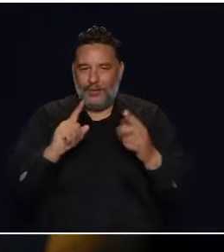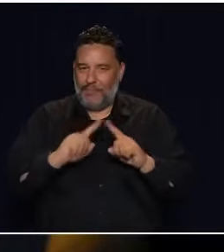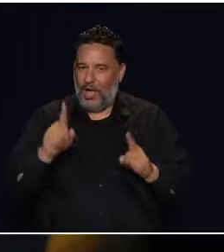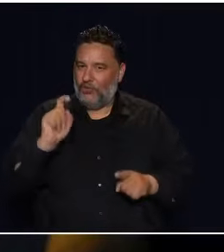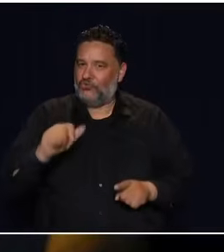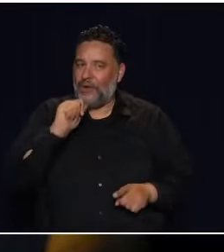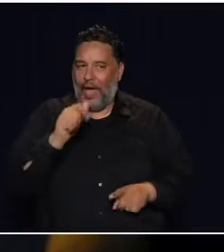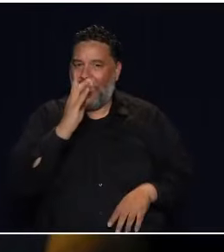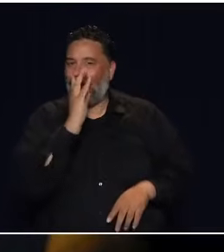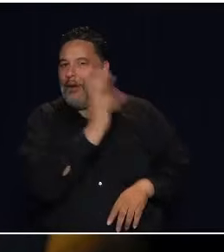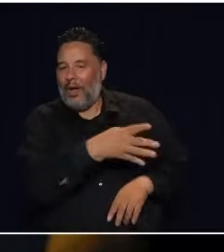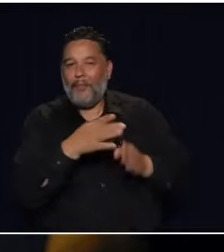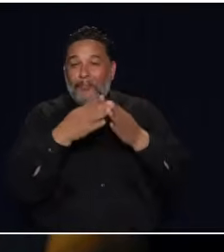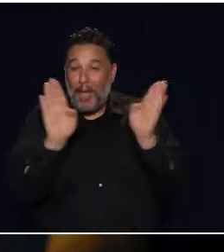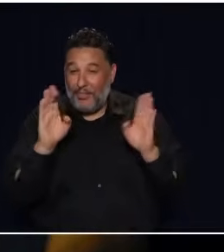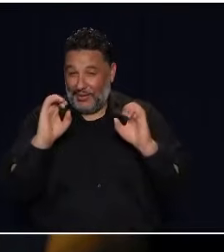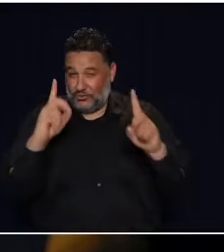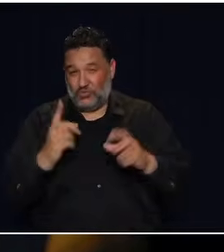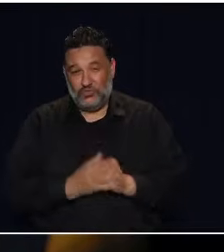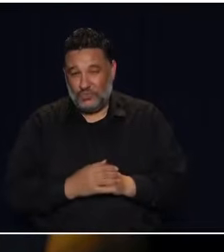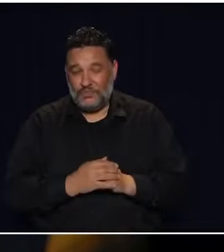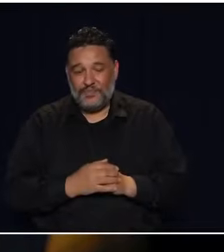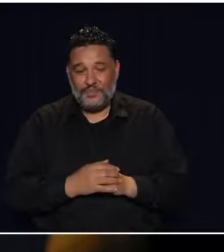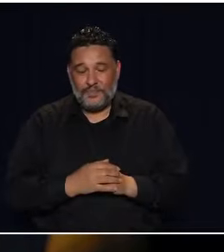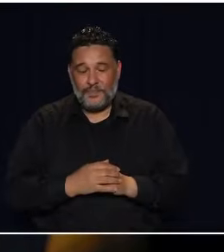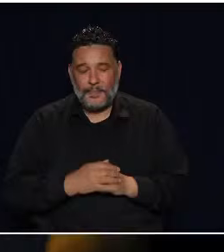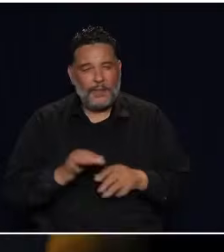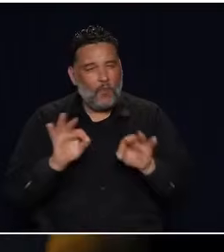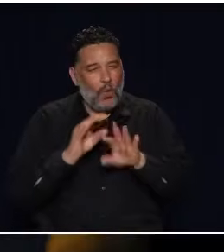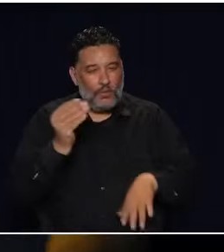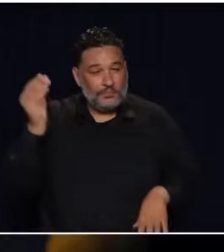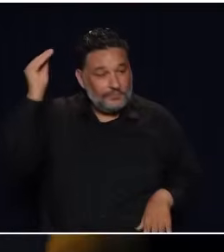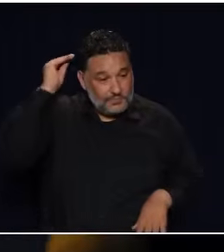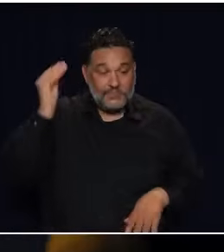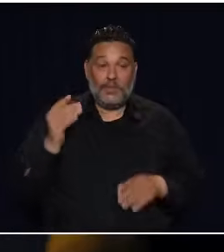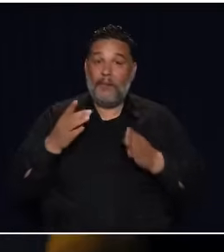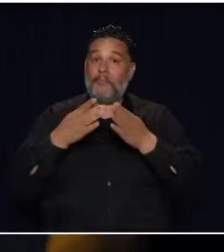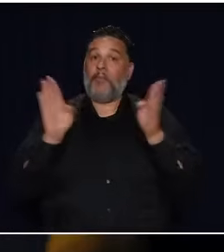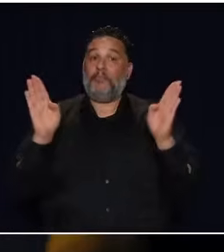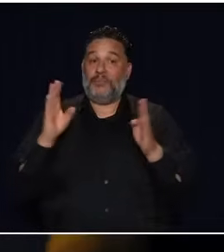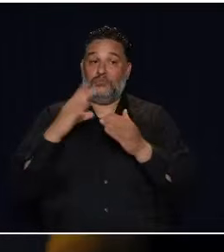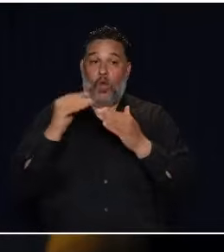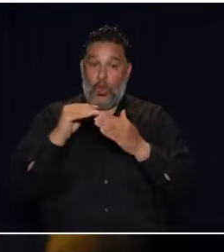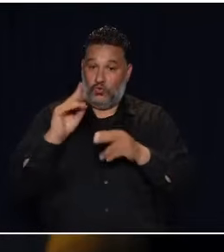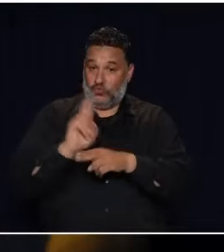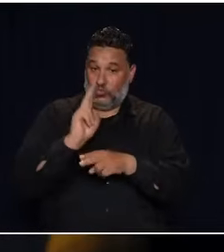OPTIONS AND FAMILIES SHOULD HAVE